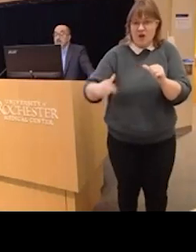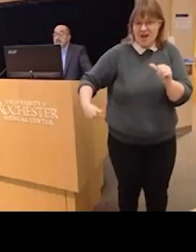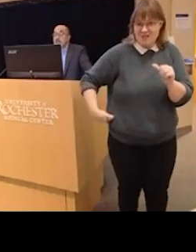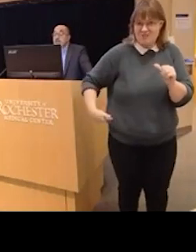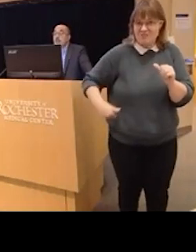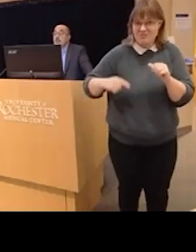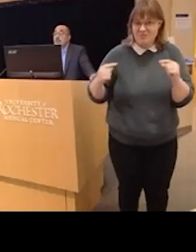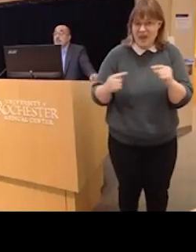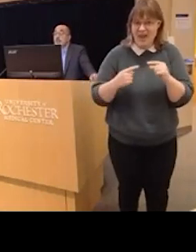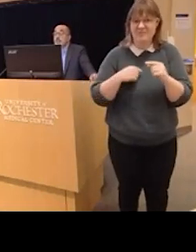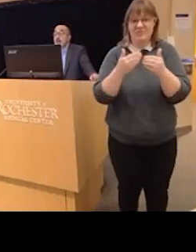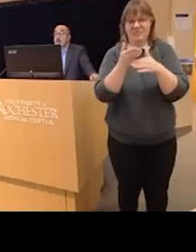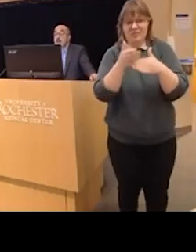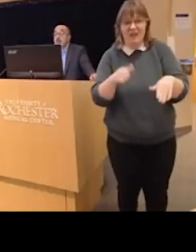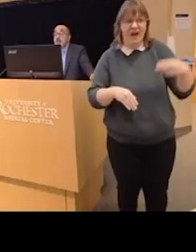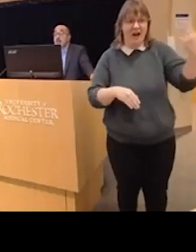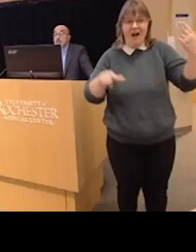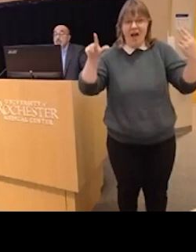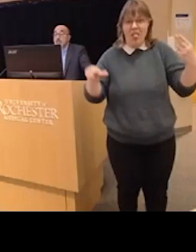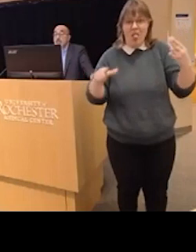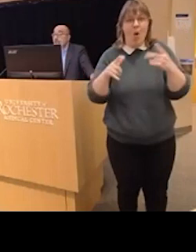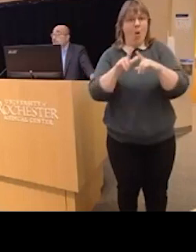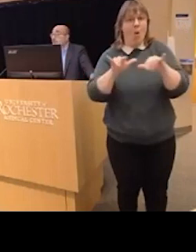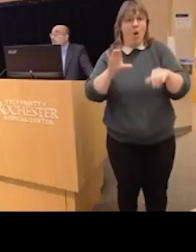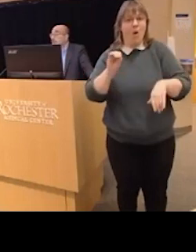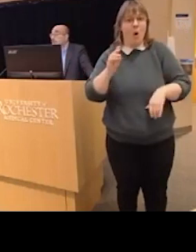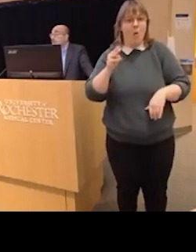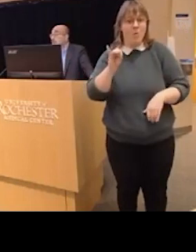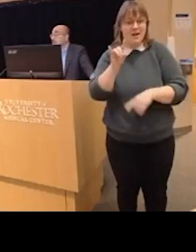psychiatric H morbidity there was a moderate Group which we didn't track they were actually excluded